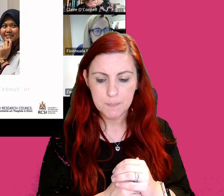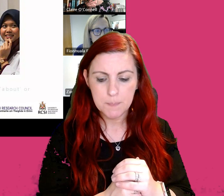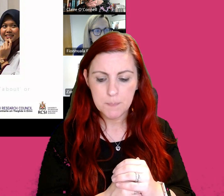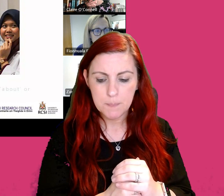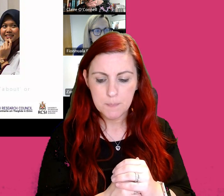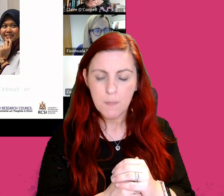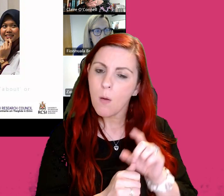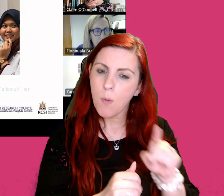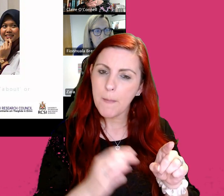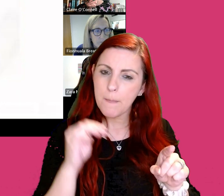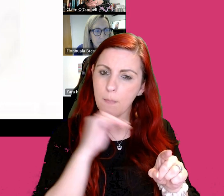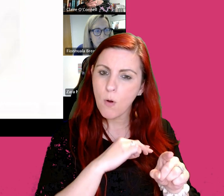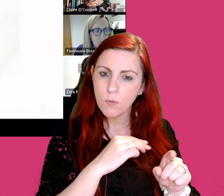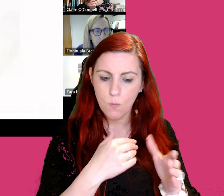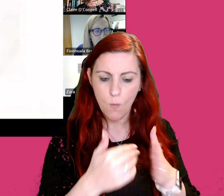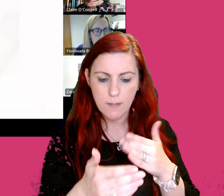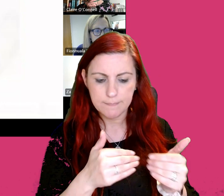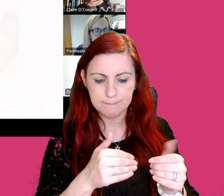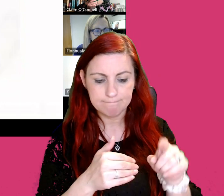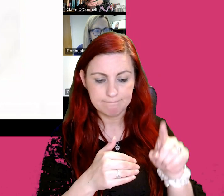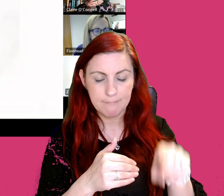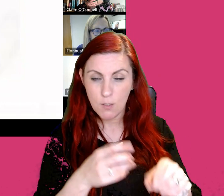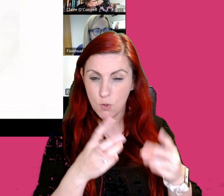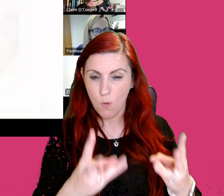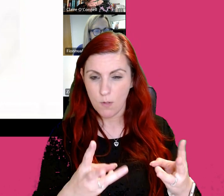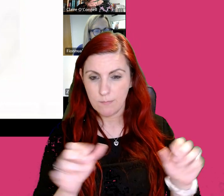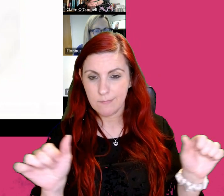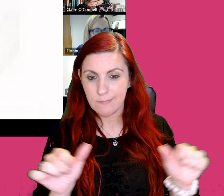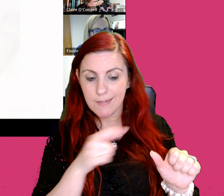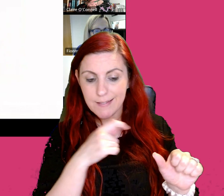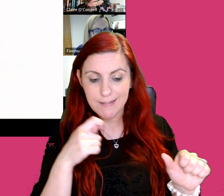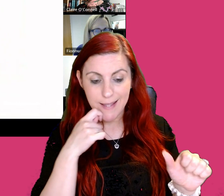there maybe as a process but I just want to flag that yes that's a definition but it's actually